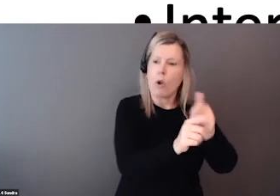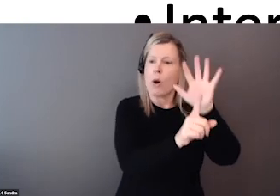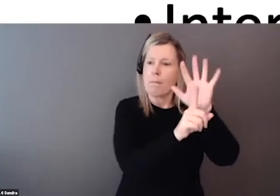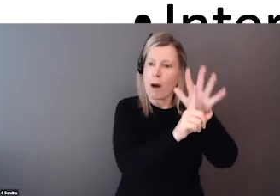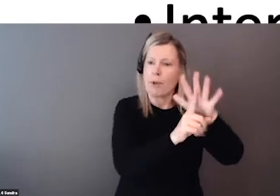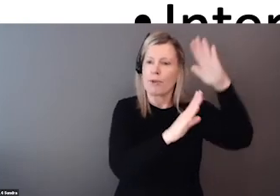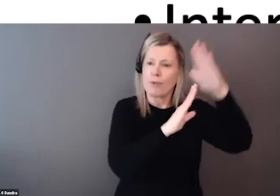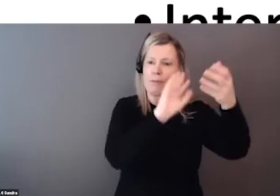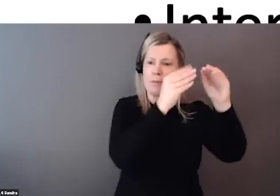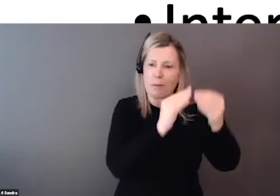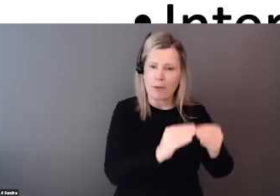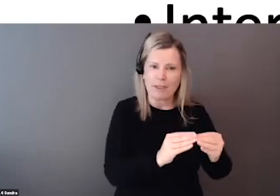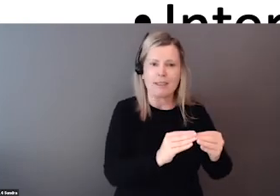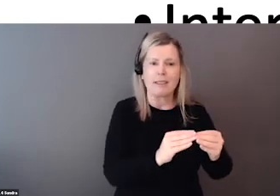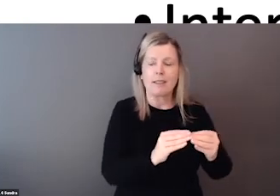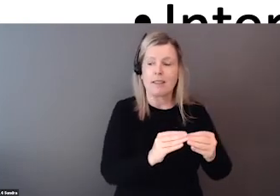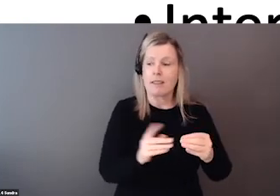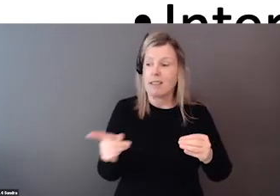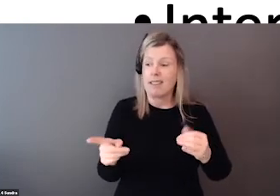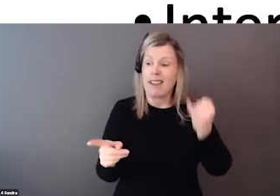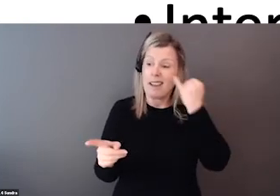selective filtering of applications for competitive jobs,